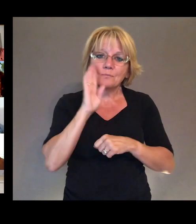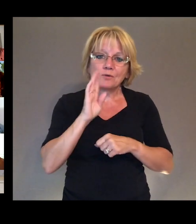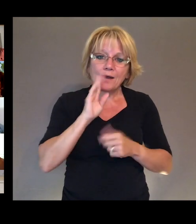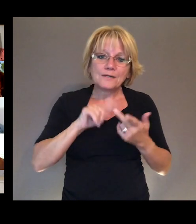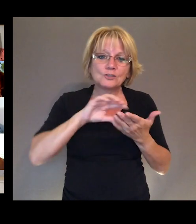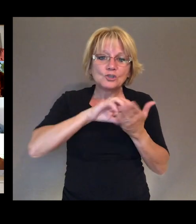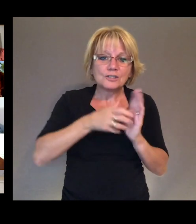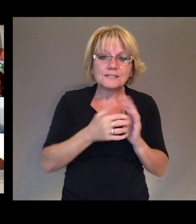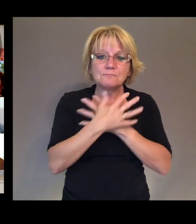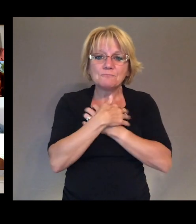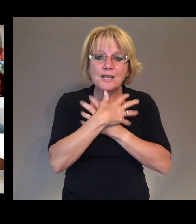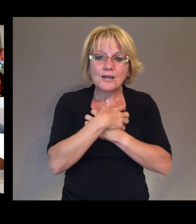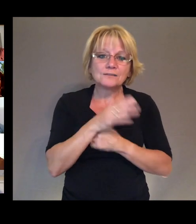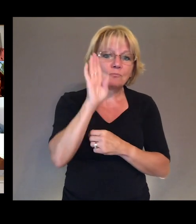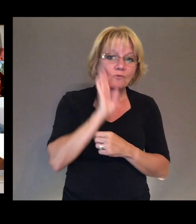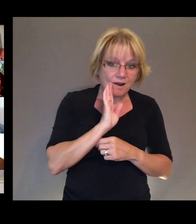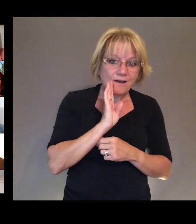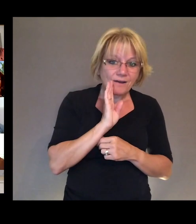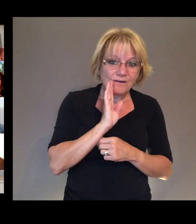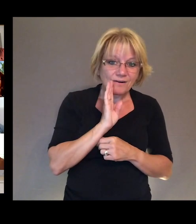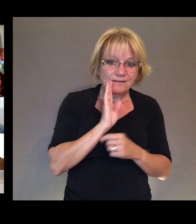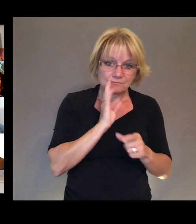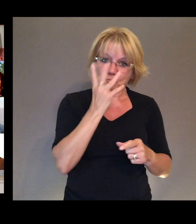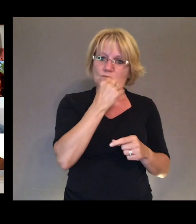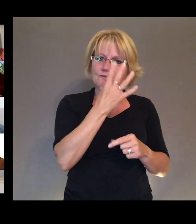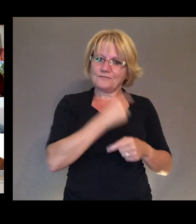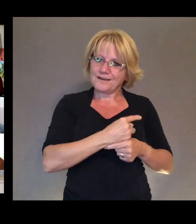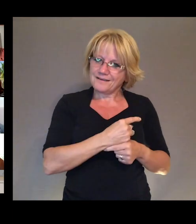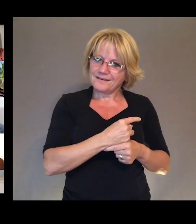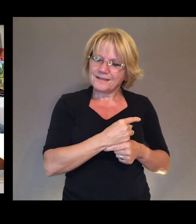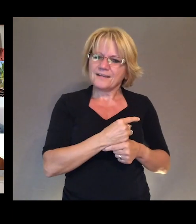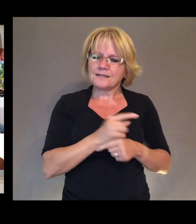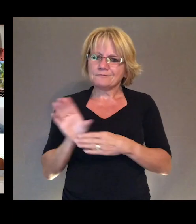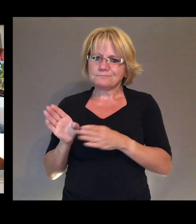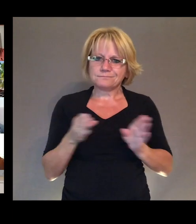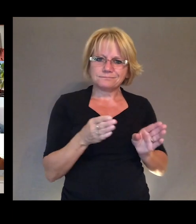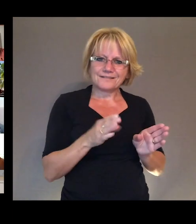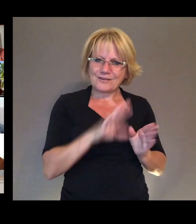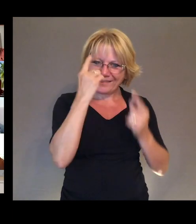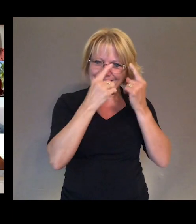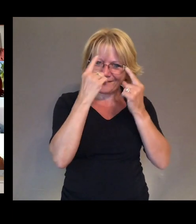and brown is in fact a beautiful thing. And just try to reframe their thinking for that. And there are gonna be times